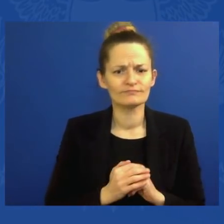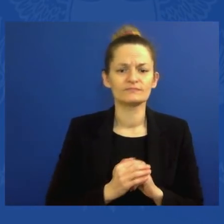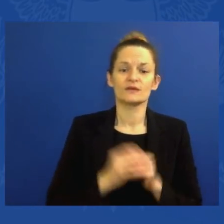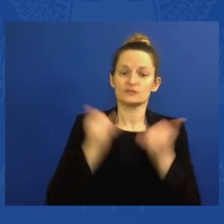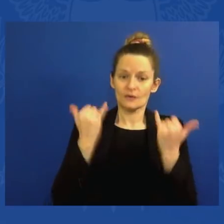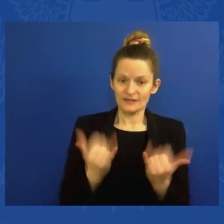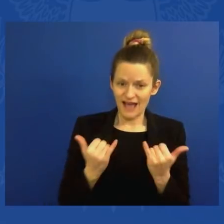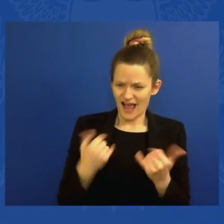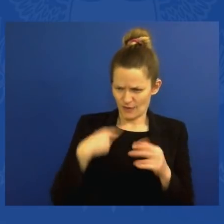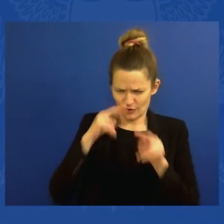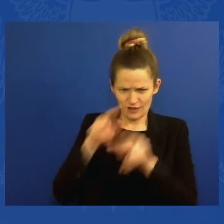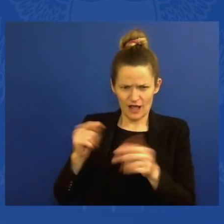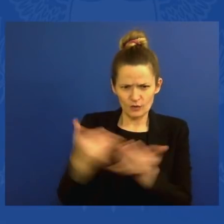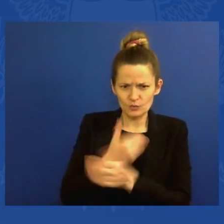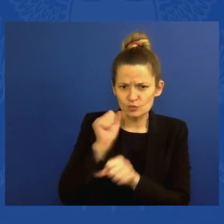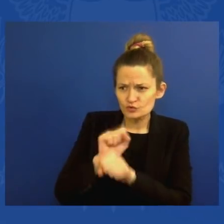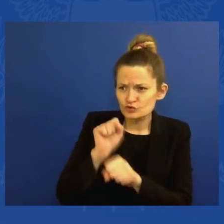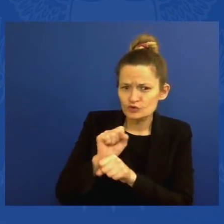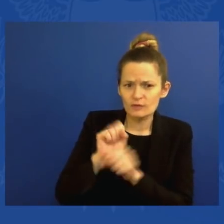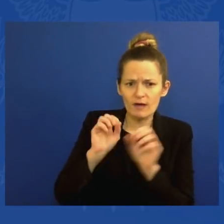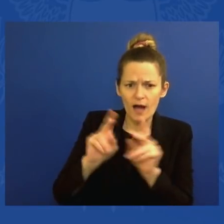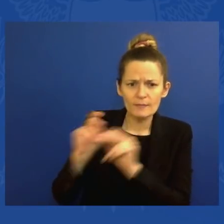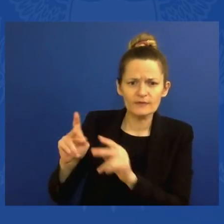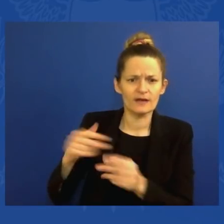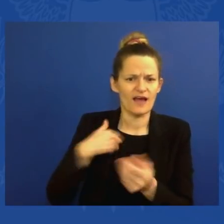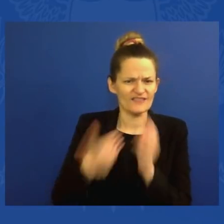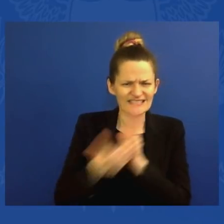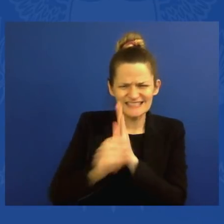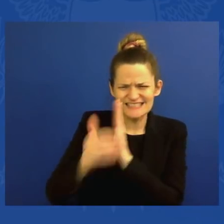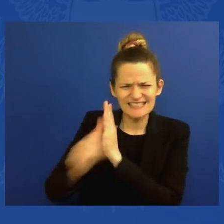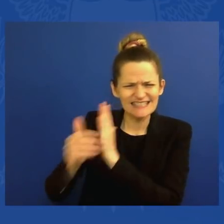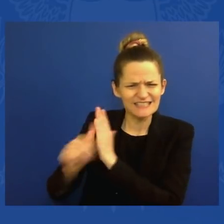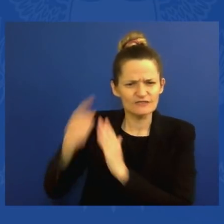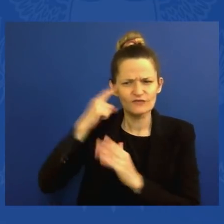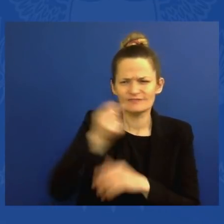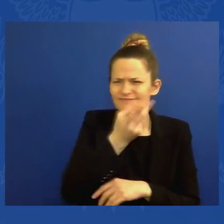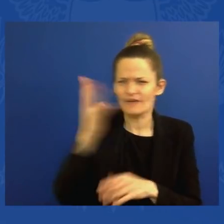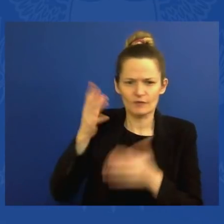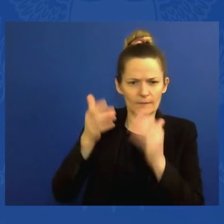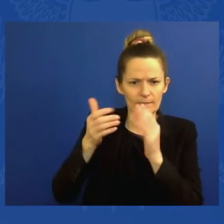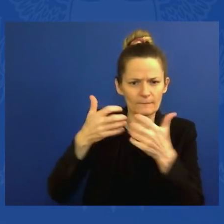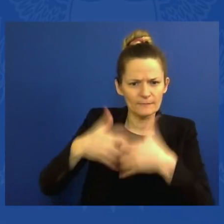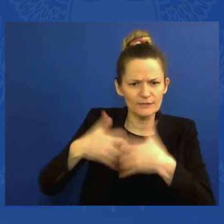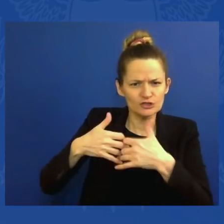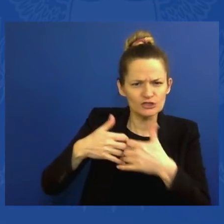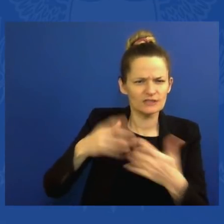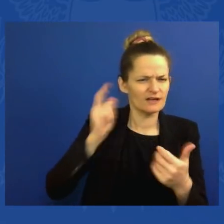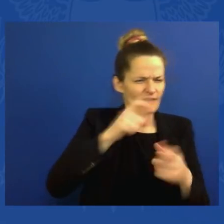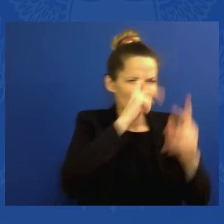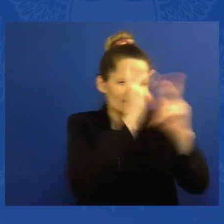They were programing the delivery of parts for the next shift. Multi-generational teams were working together